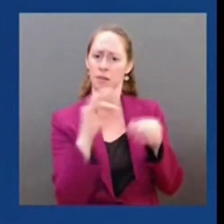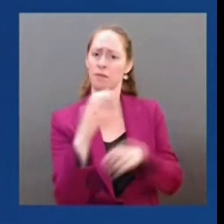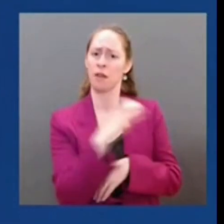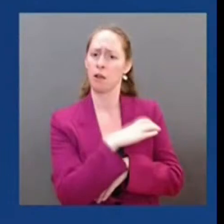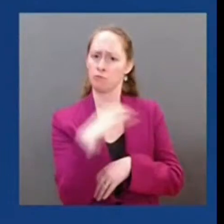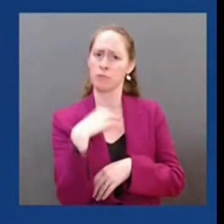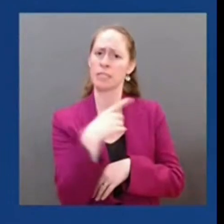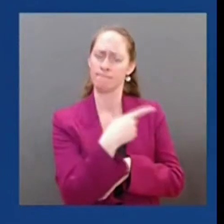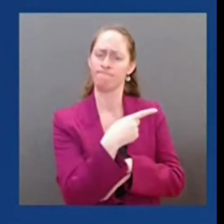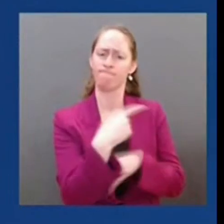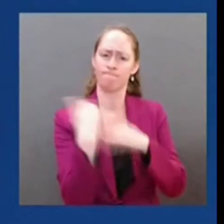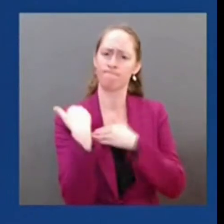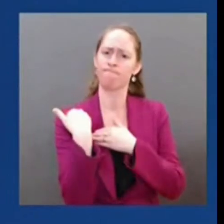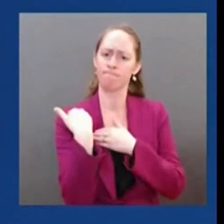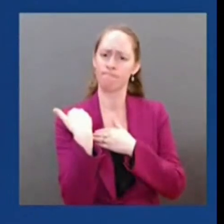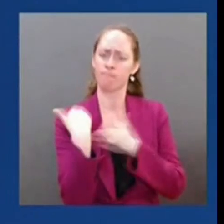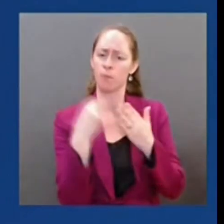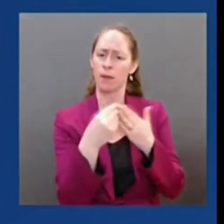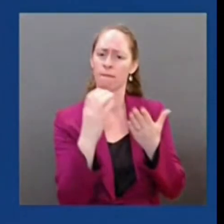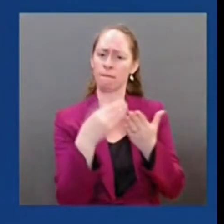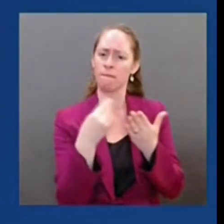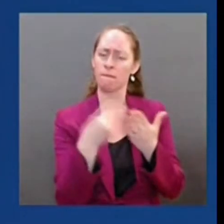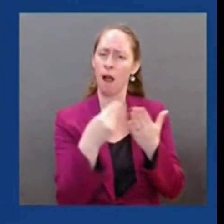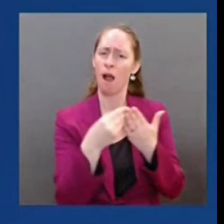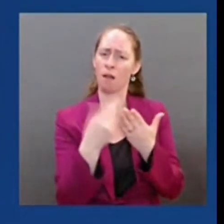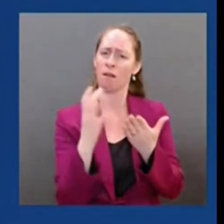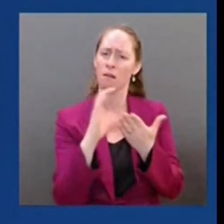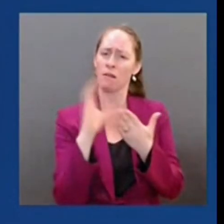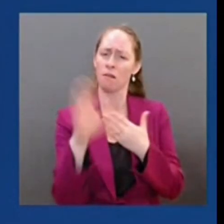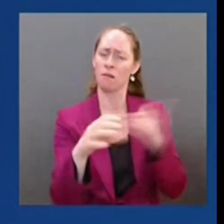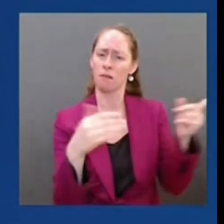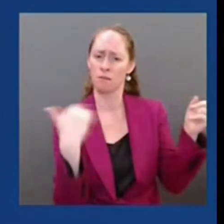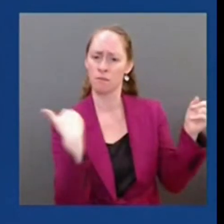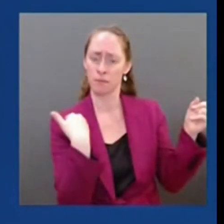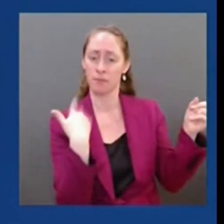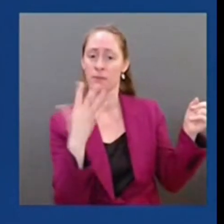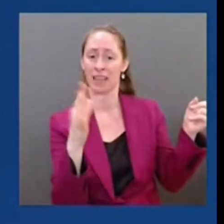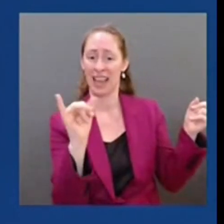TALKING ABOUT IN TESTIMONY OF FUNDING, CAN YOU DESCRIBE A